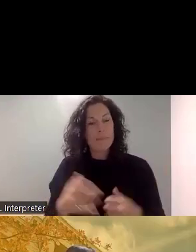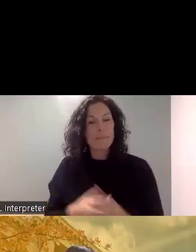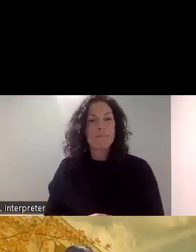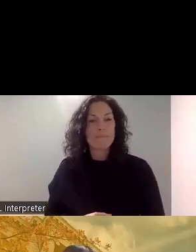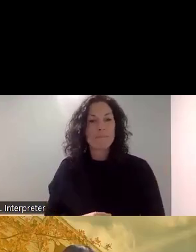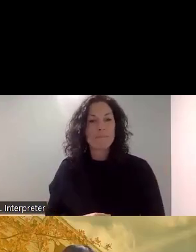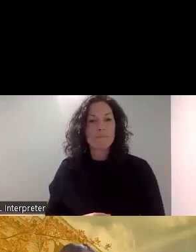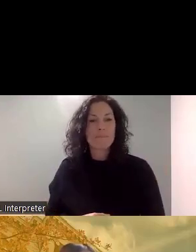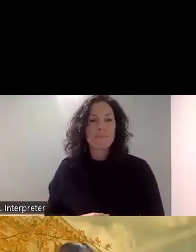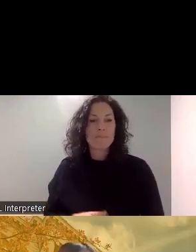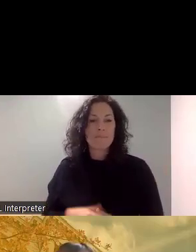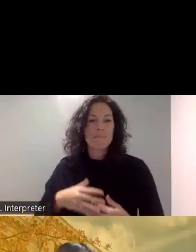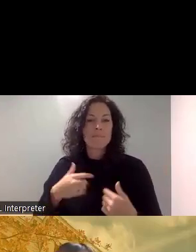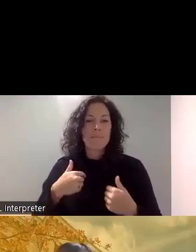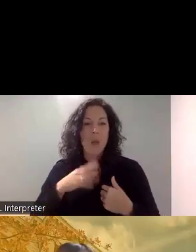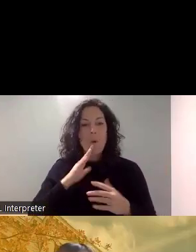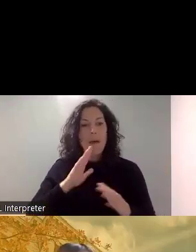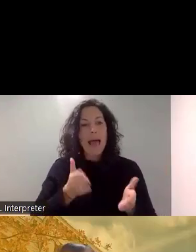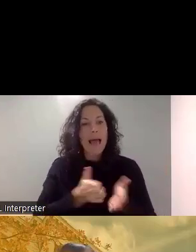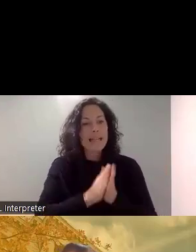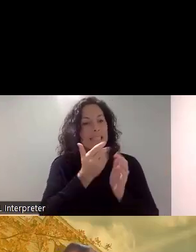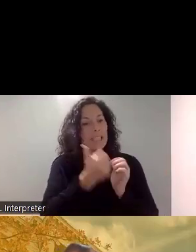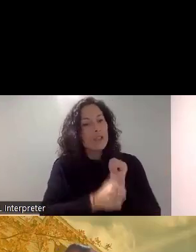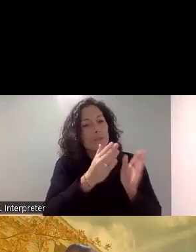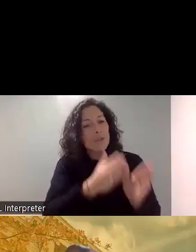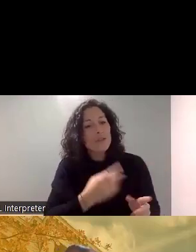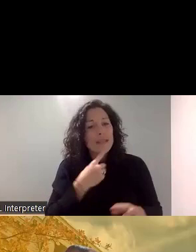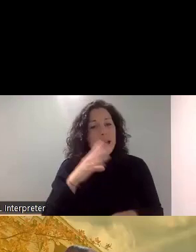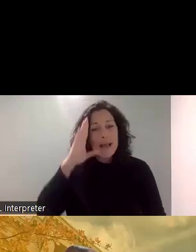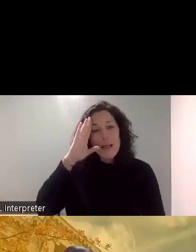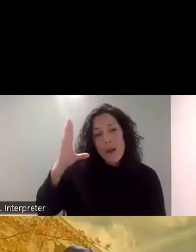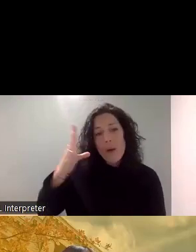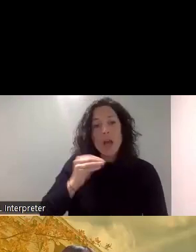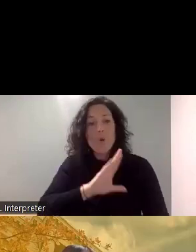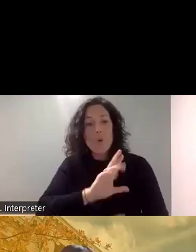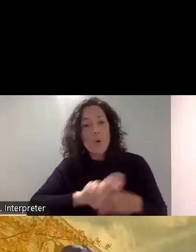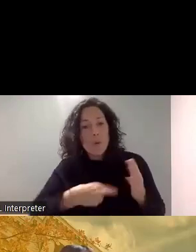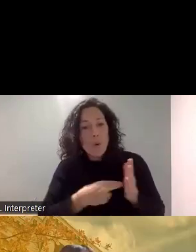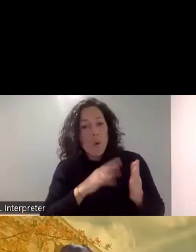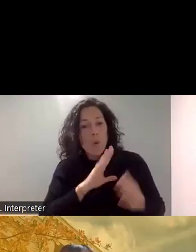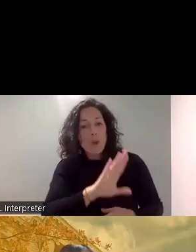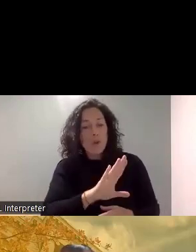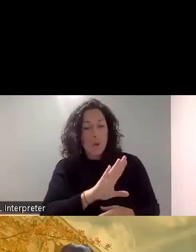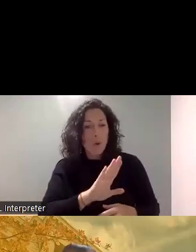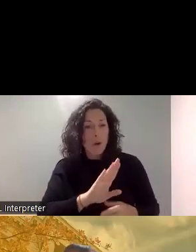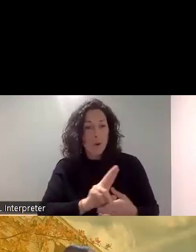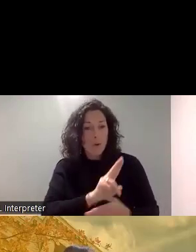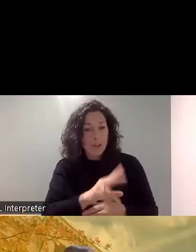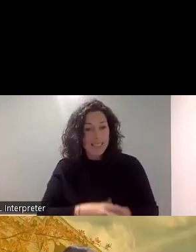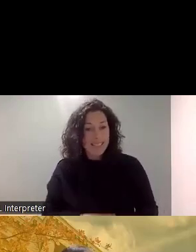So I'm going to ask each person to just say hello and your role at your institution as I announce you, Geeta?